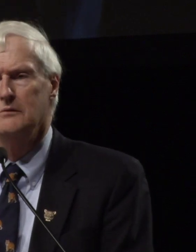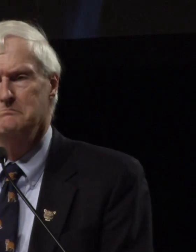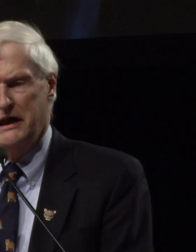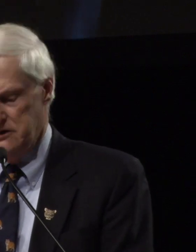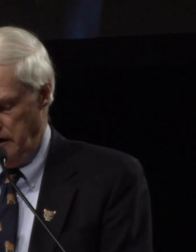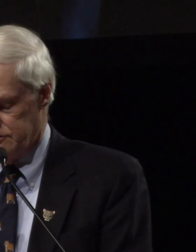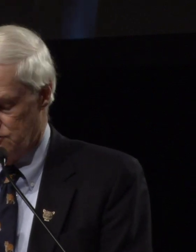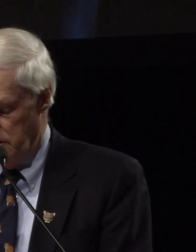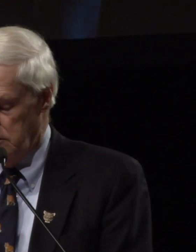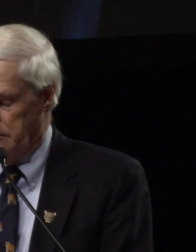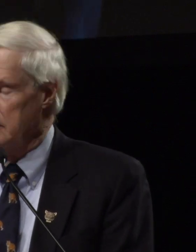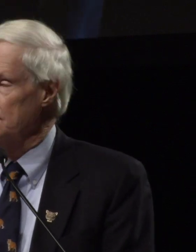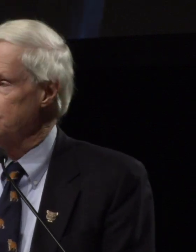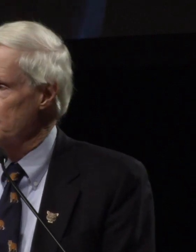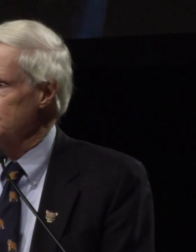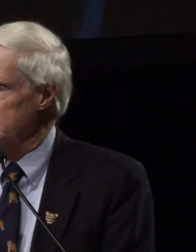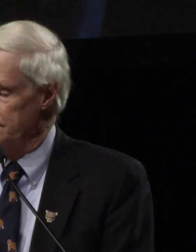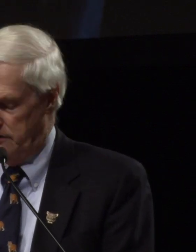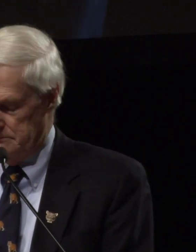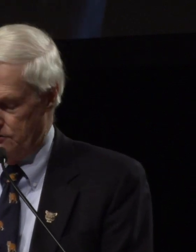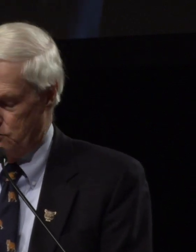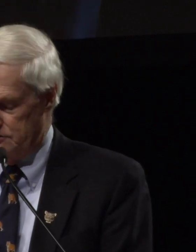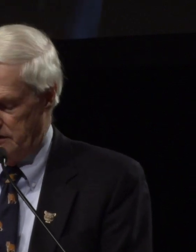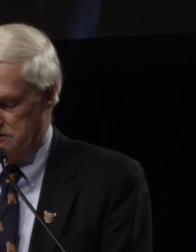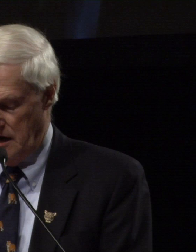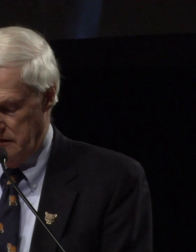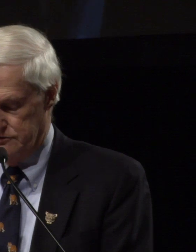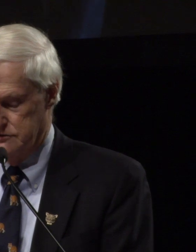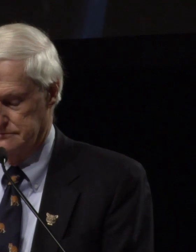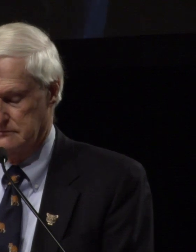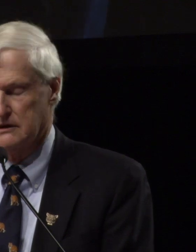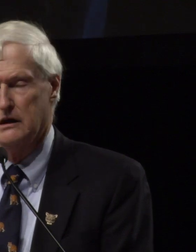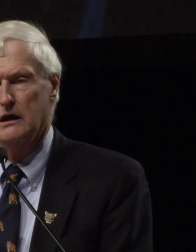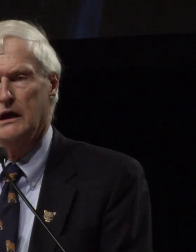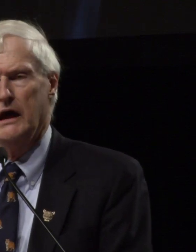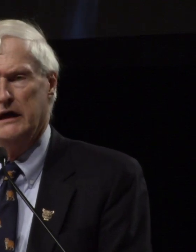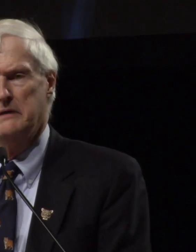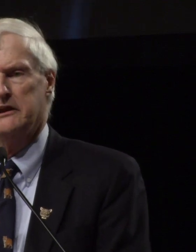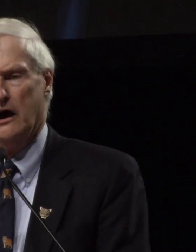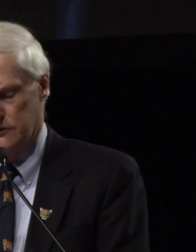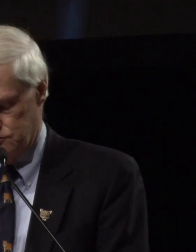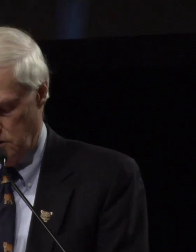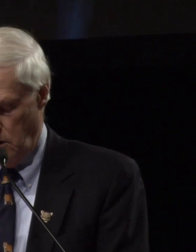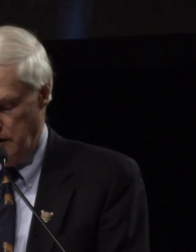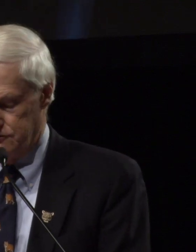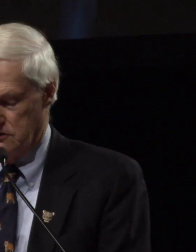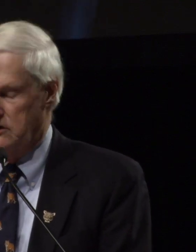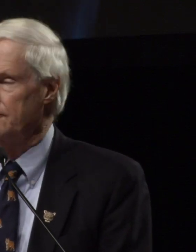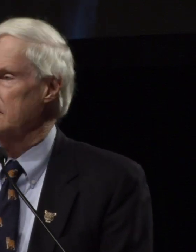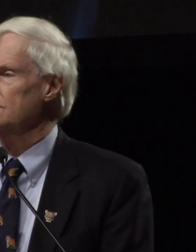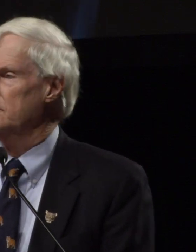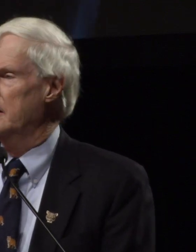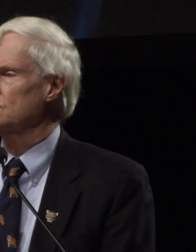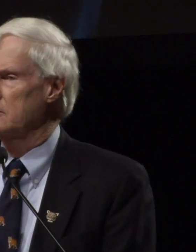MANY ARE STILL THE FIRST IN THEIR FAMILIES TO ATTEND COLLEGE AND MANY OTHERS REQUIRE SIGNIFICANT FINANCIAL AID TO